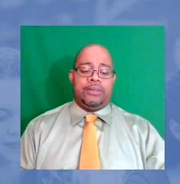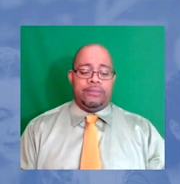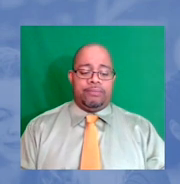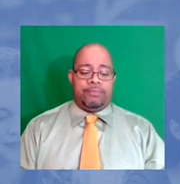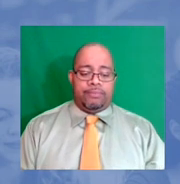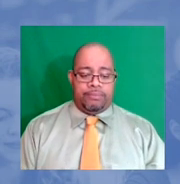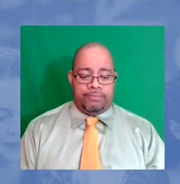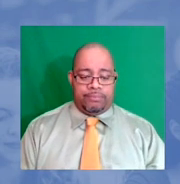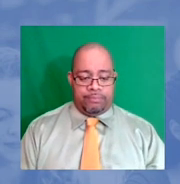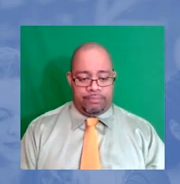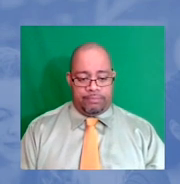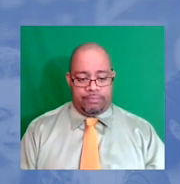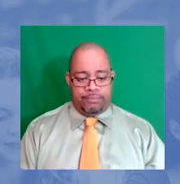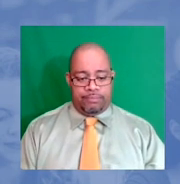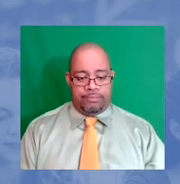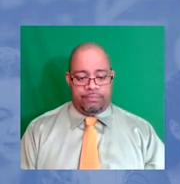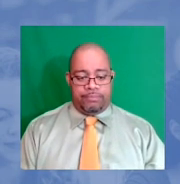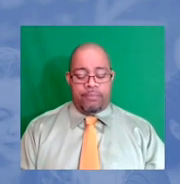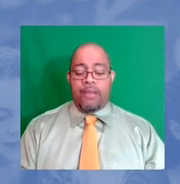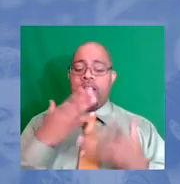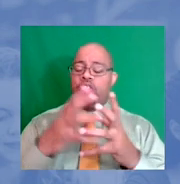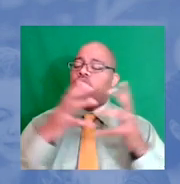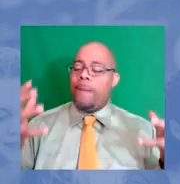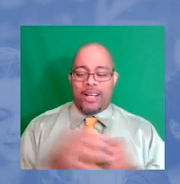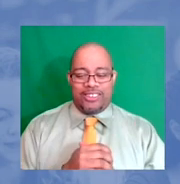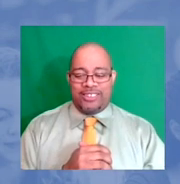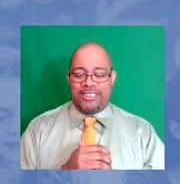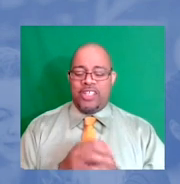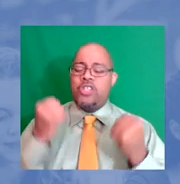THANK YOU SO MUCH, EVERYBODY. SO MANY GREAT ONE LINERS BUT REALLY SPECIFIC